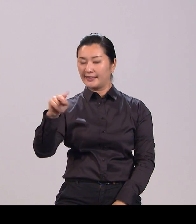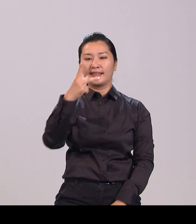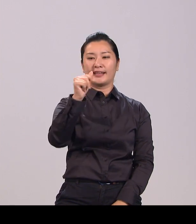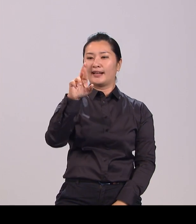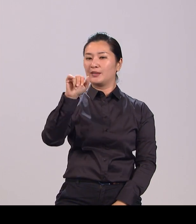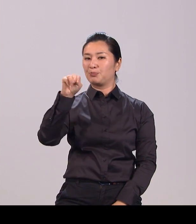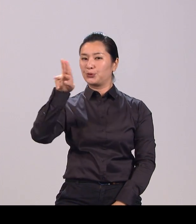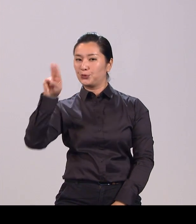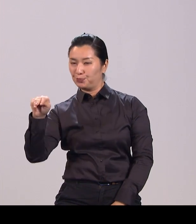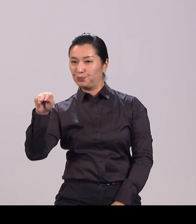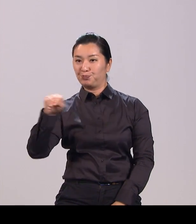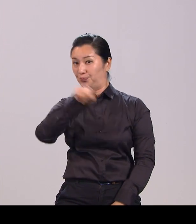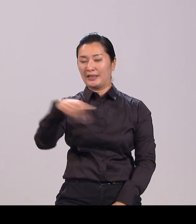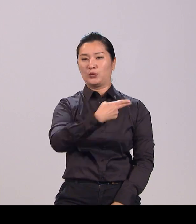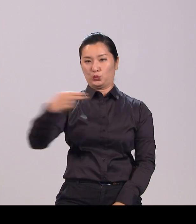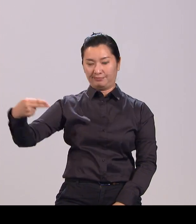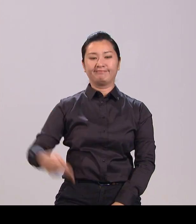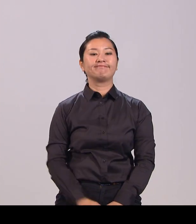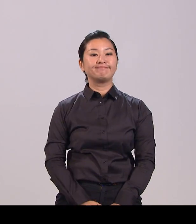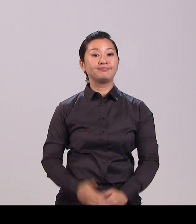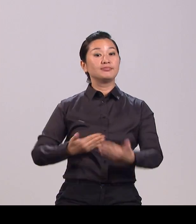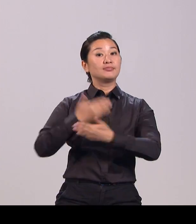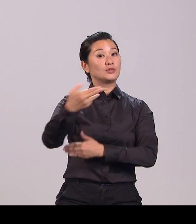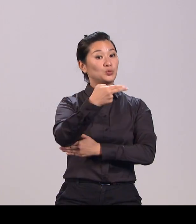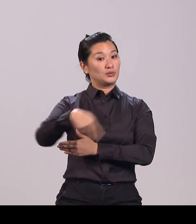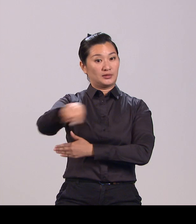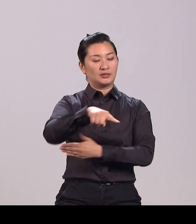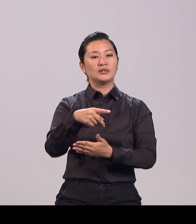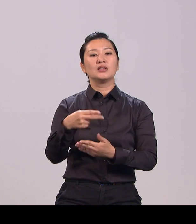Next week, on Thursday, I am having a leaders’ retreat with President Jokowi.